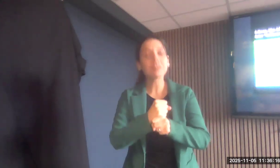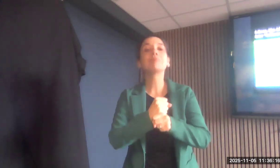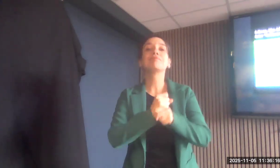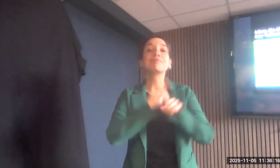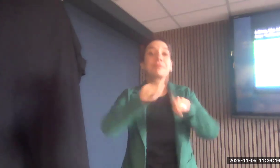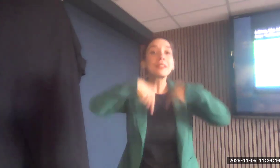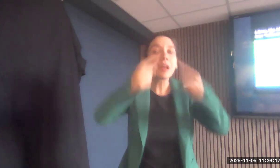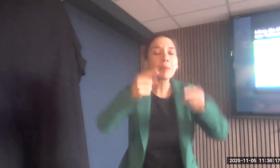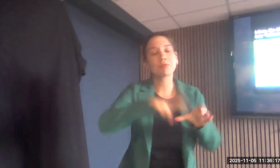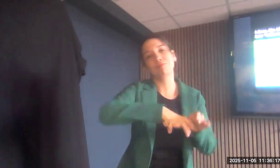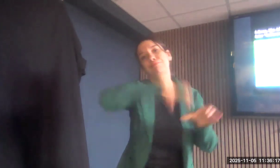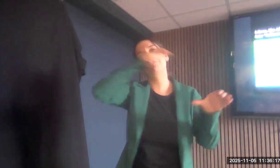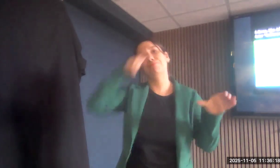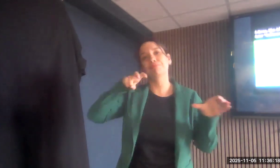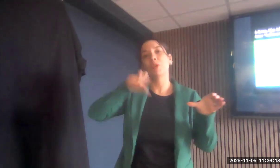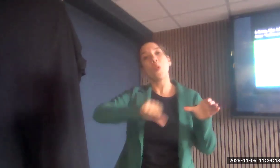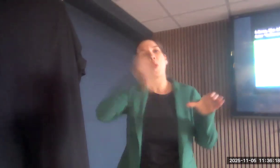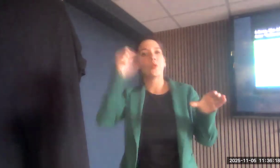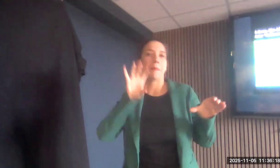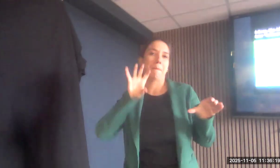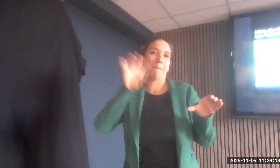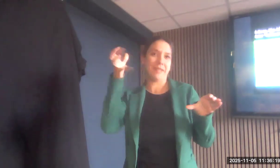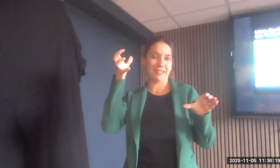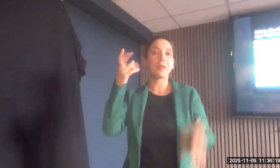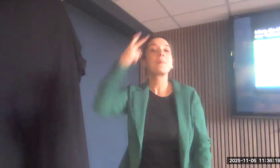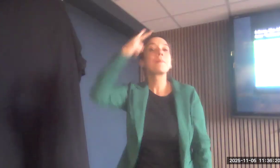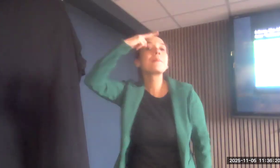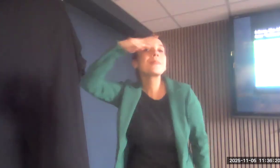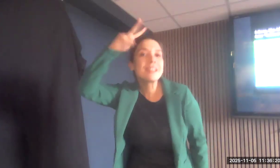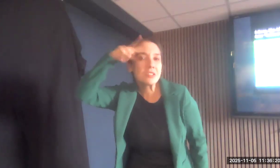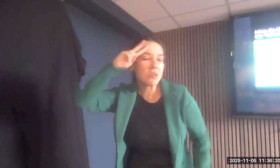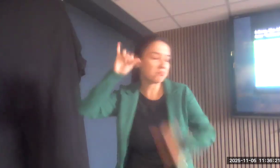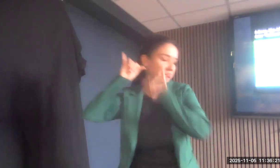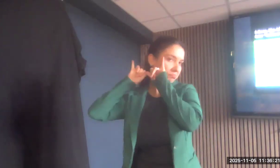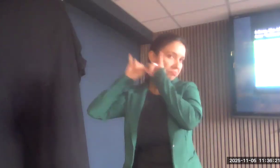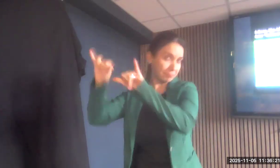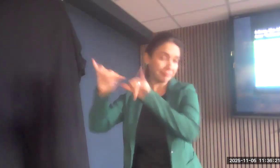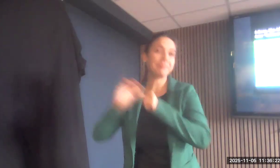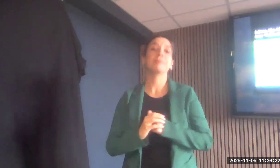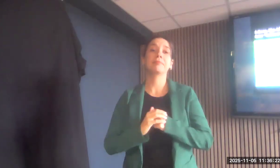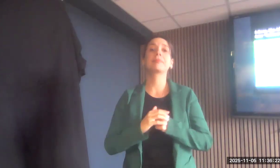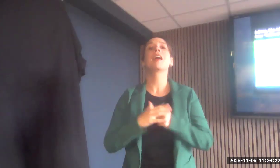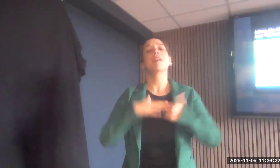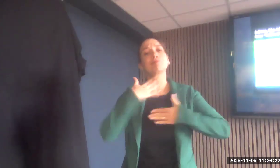And that school was in existence for many years, before it then moved